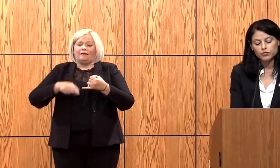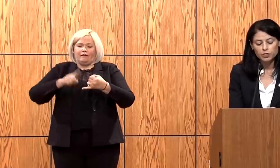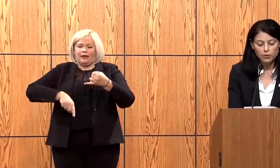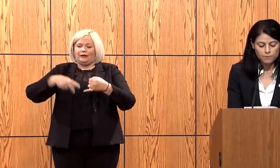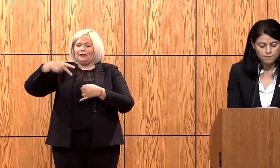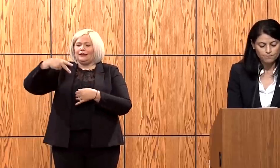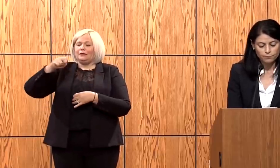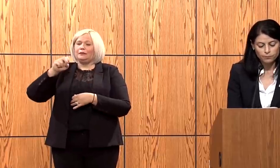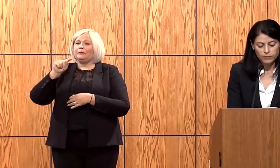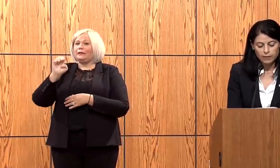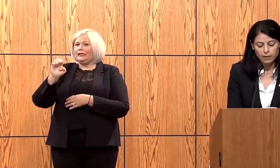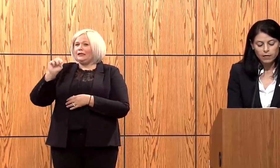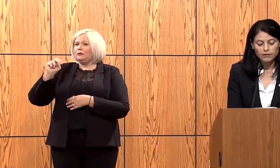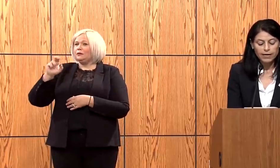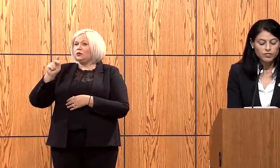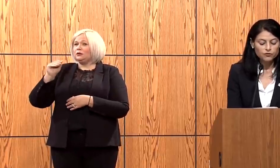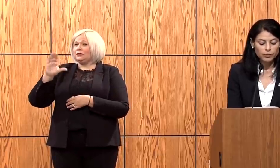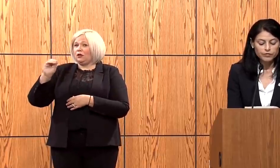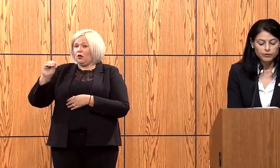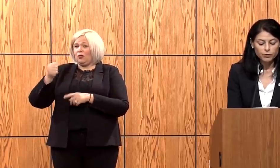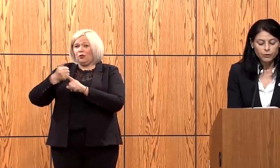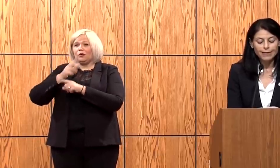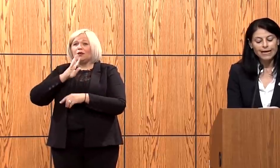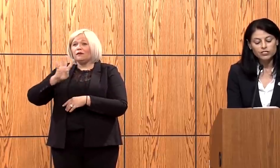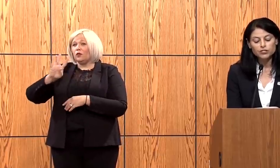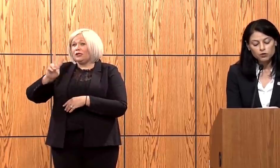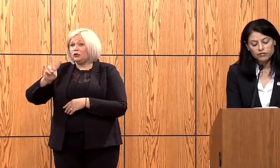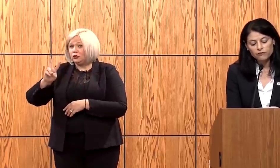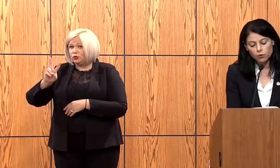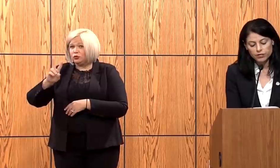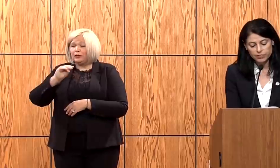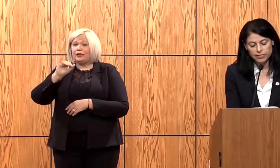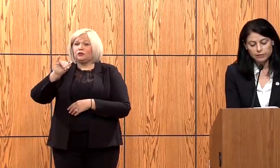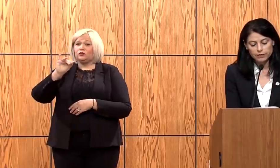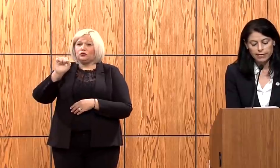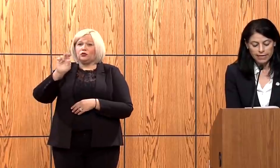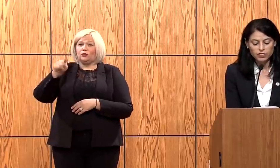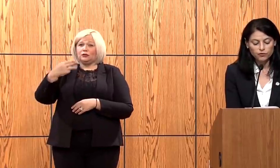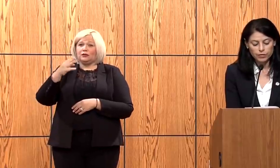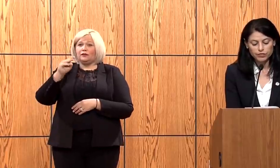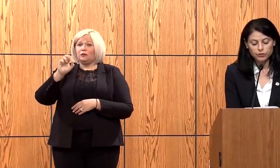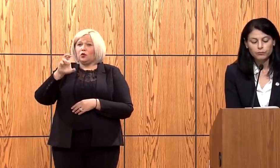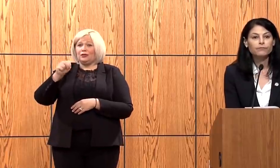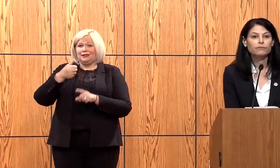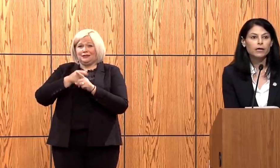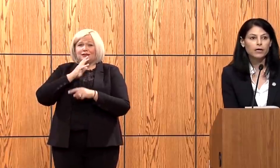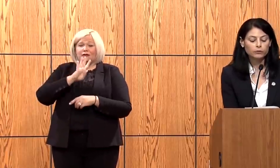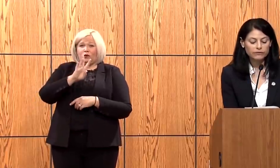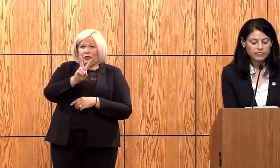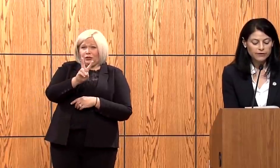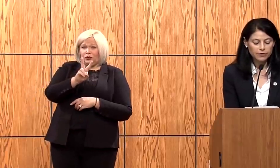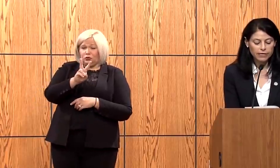ACTS AND CARRYING OR POSSESSING A FAIR ARM, FELONY FIREARM.